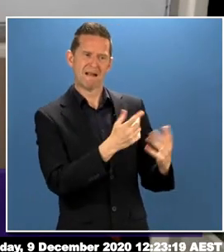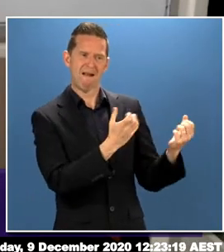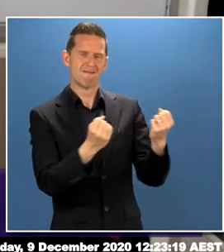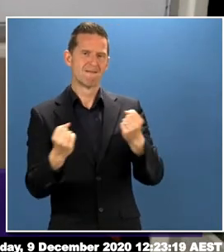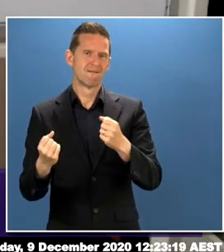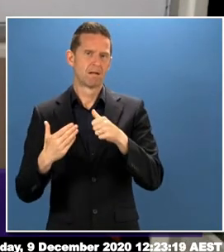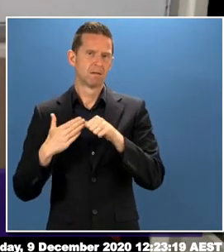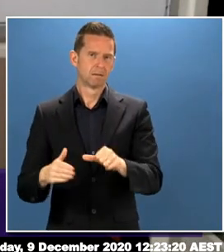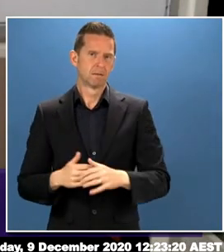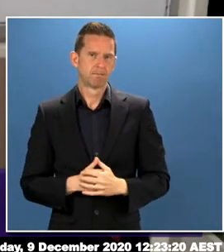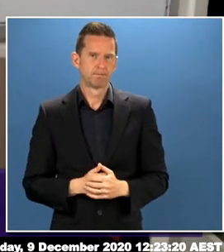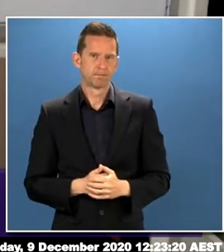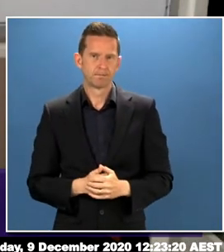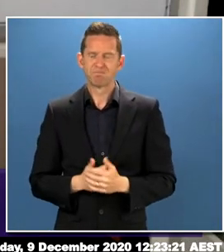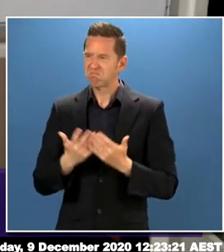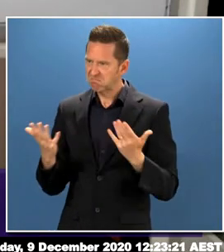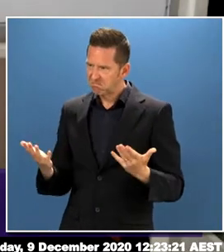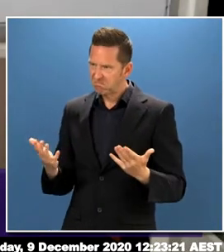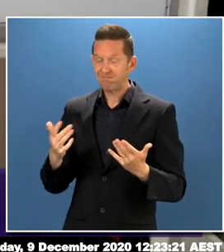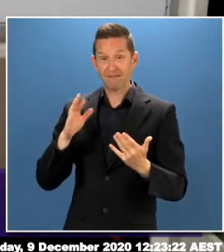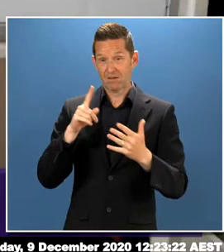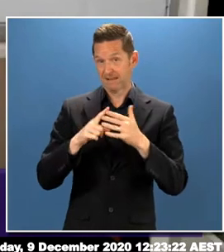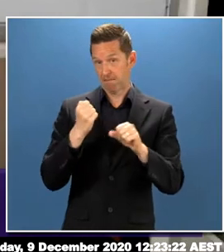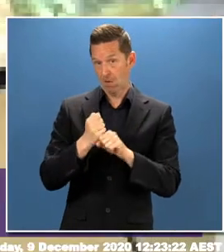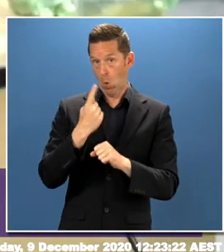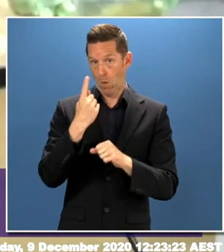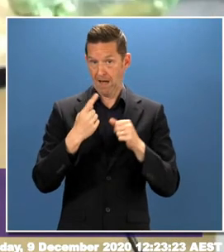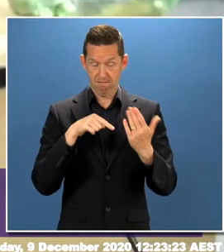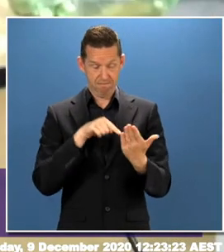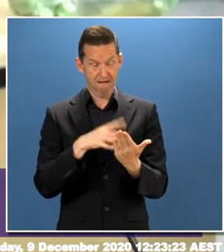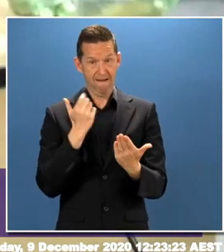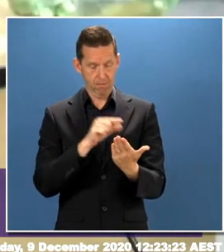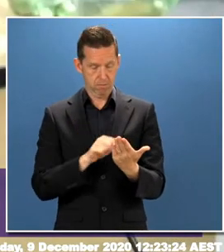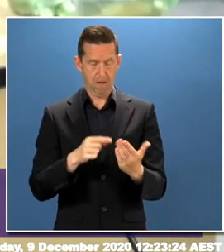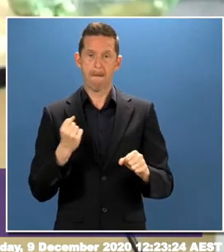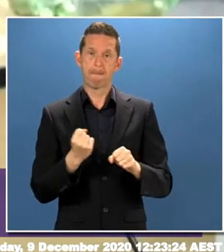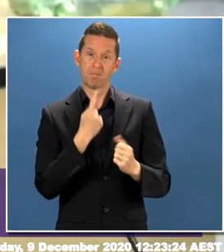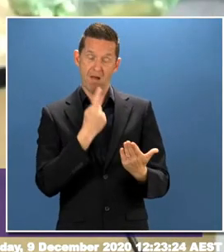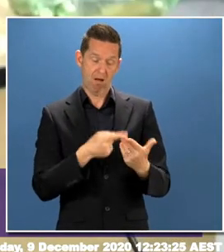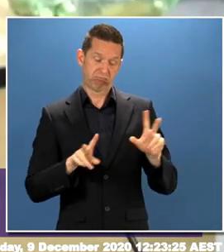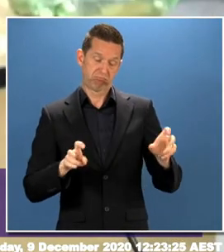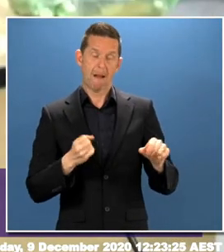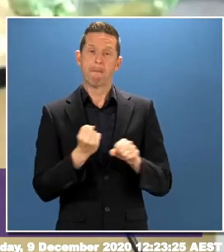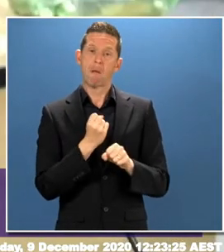And for example, if I just refer to one of the responses, it was, it made me feel, it made me very happy.